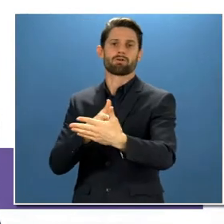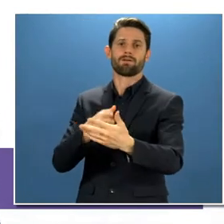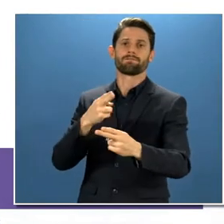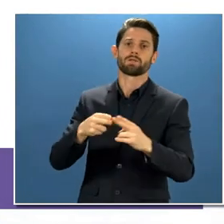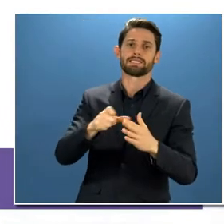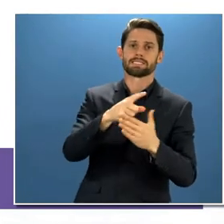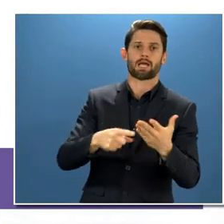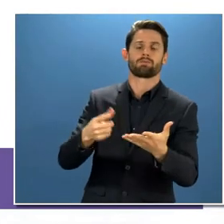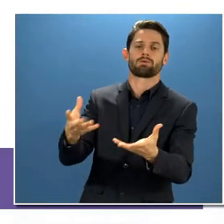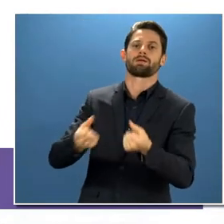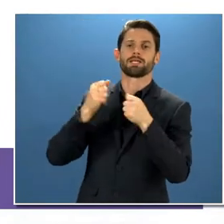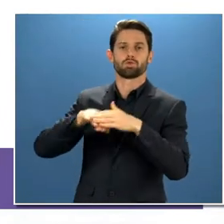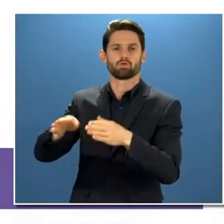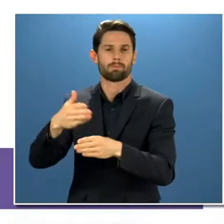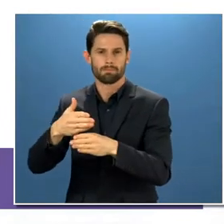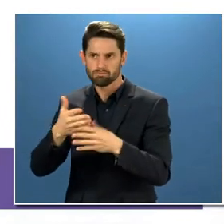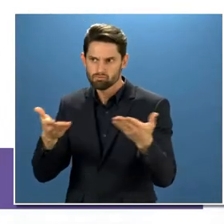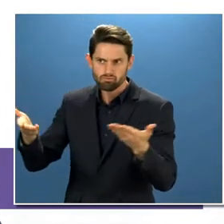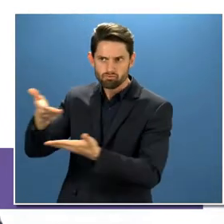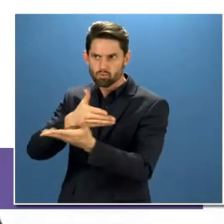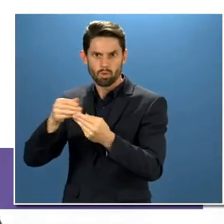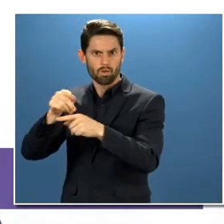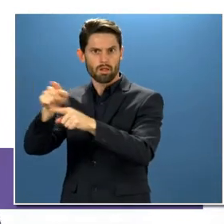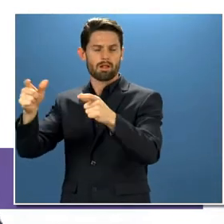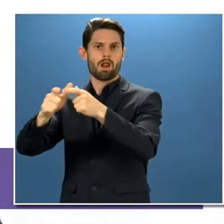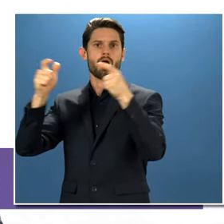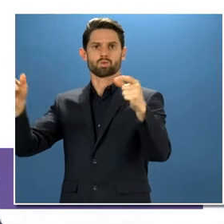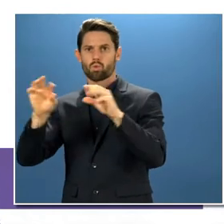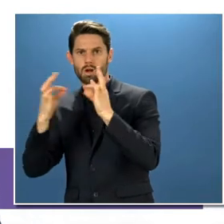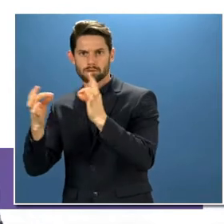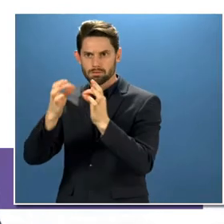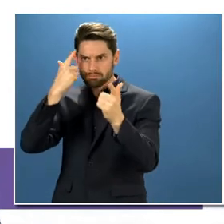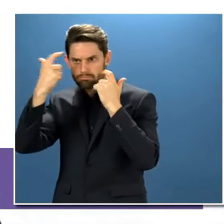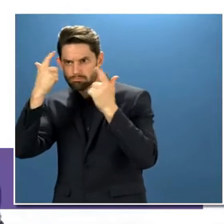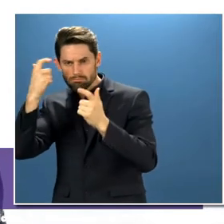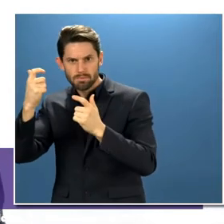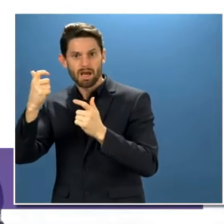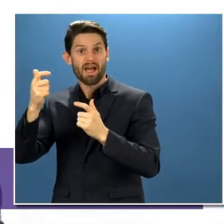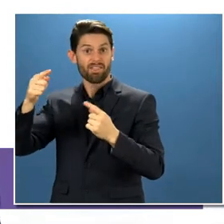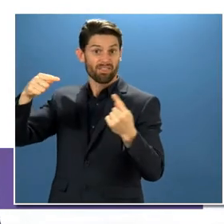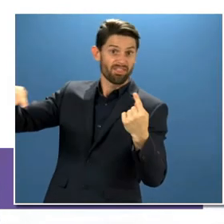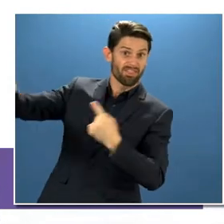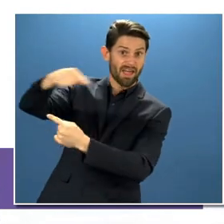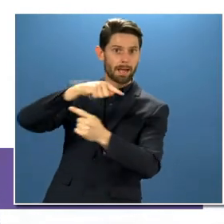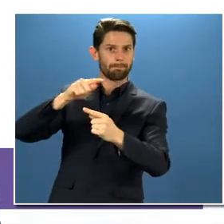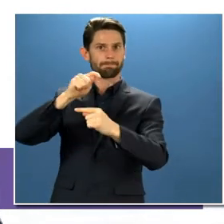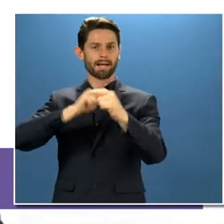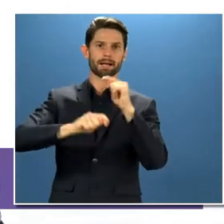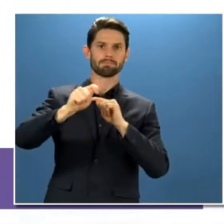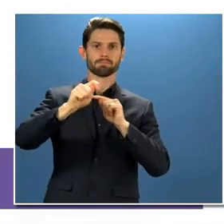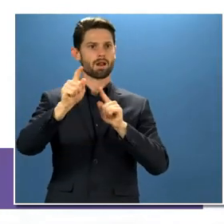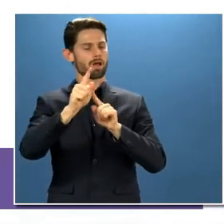that, in a sense, champions network, or key employer network, we would have 10